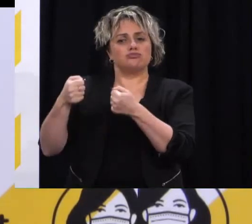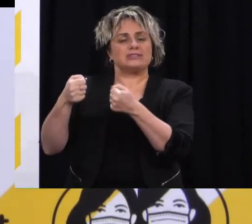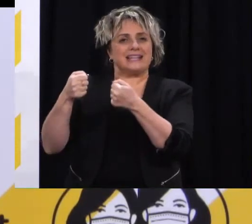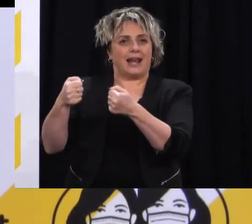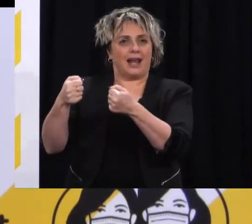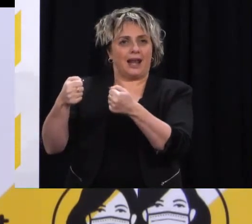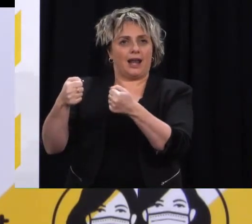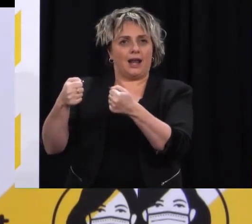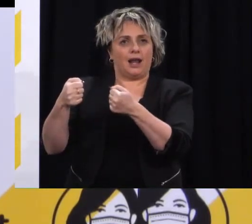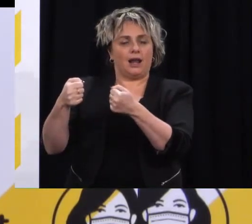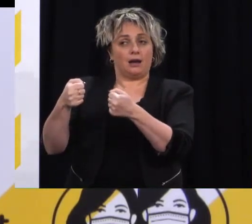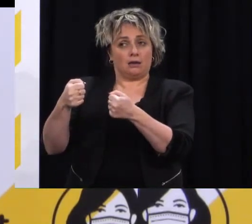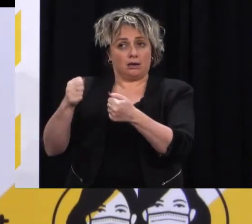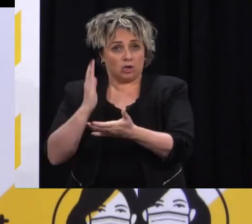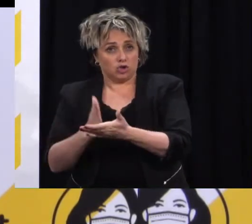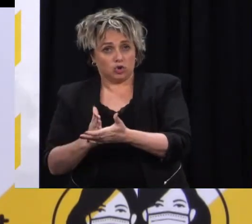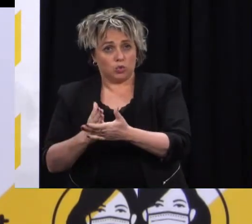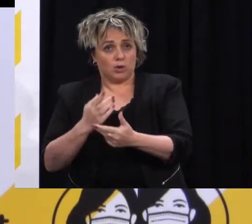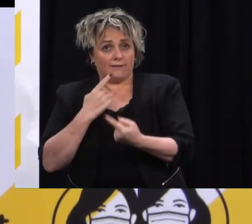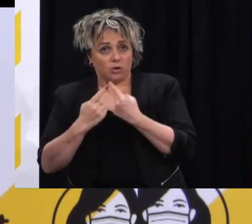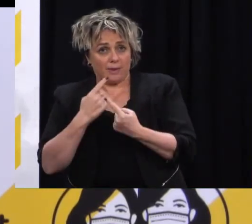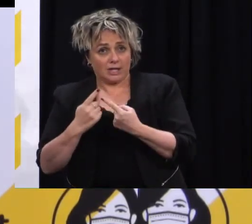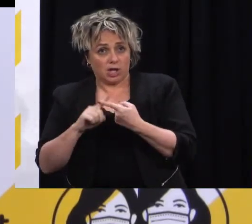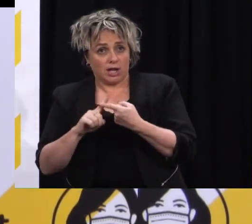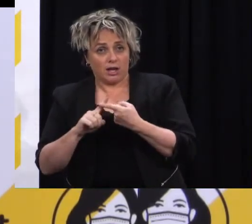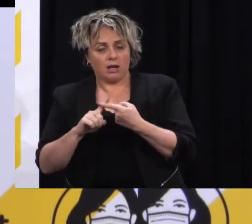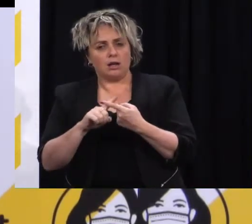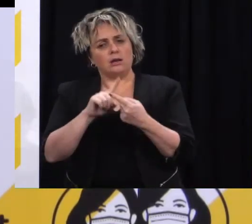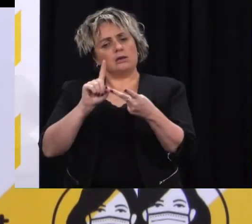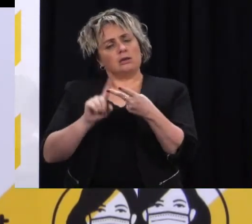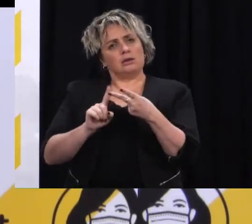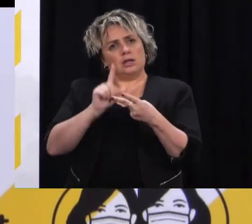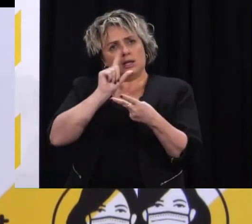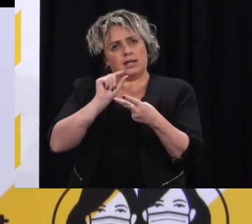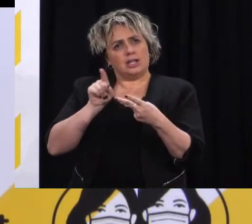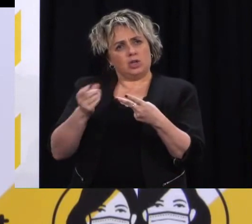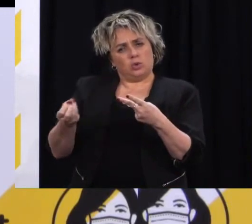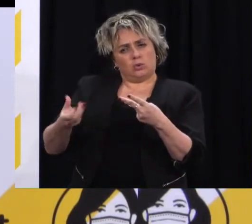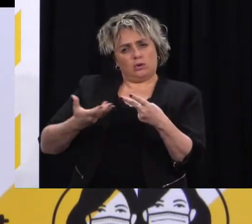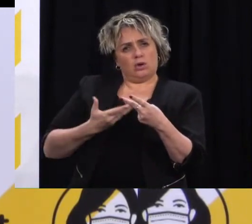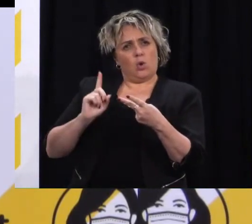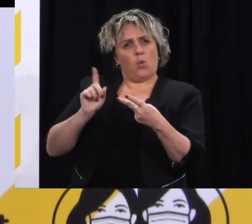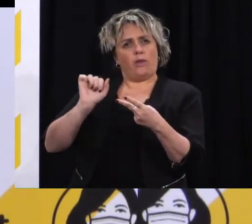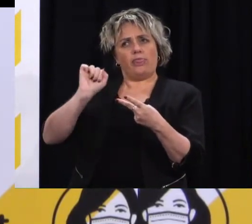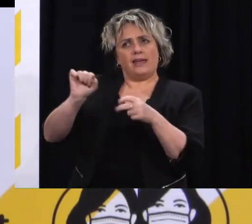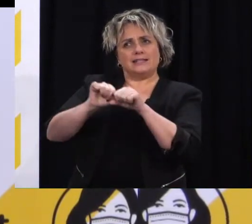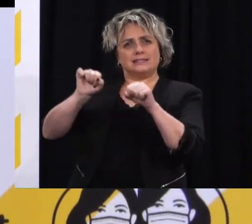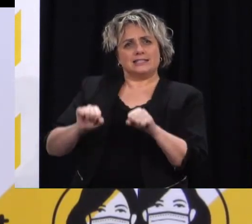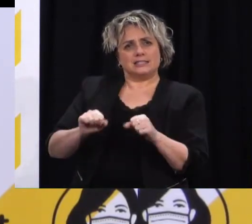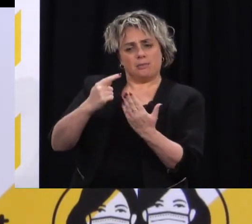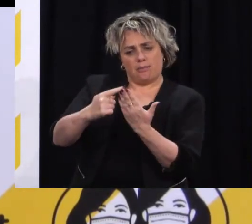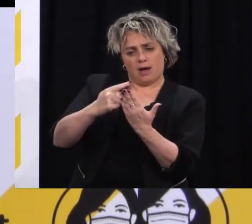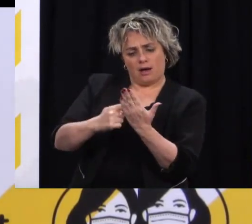present. Jason? >> Prime Minister, we have been advised there is a positive case of